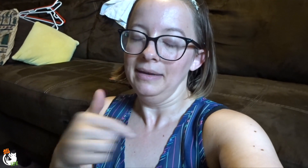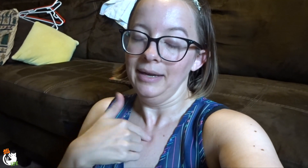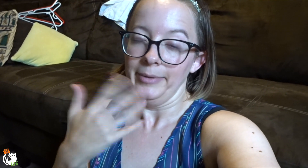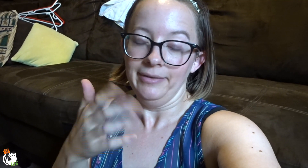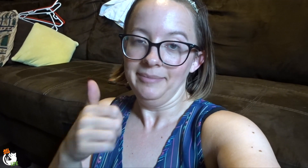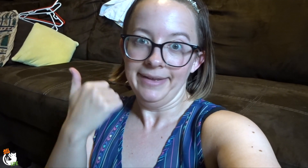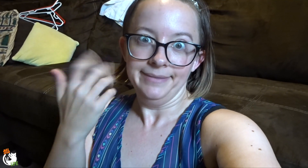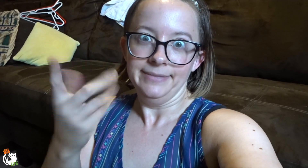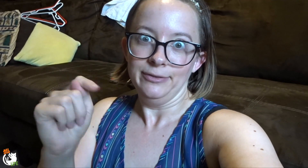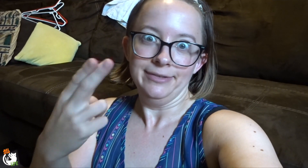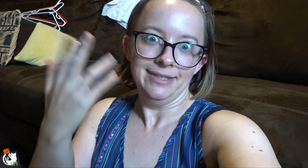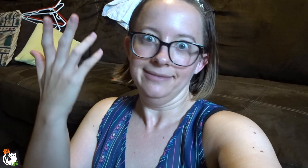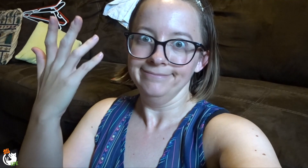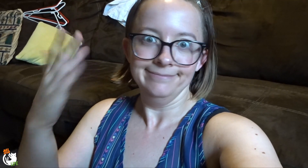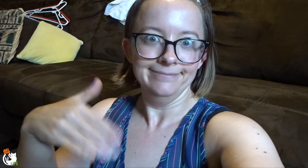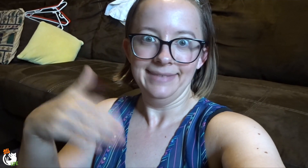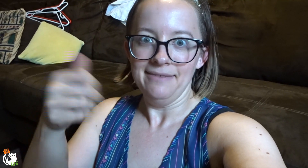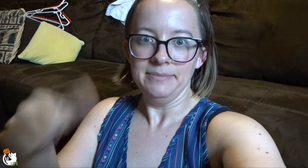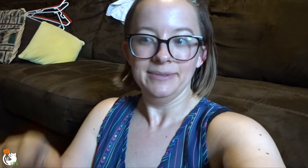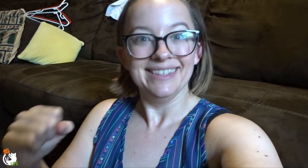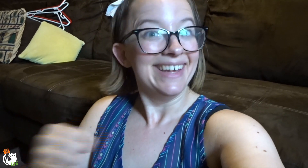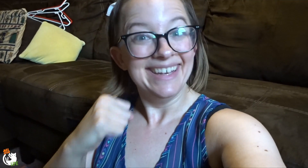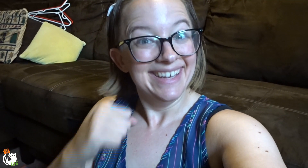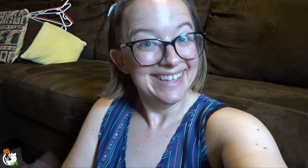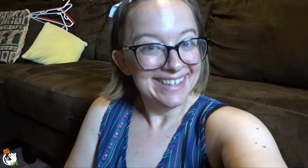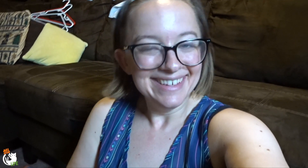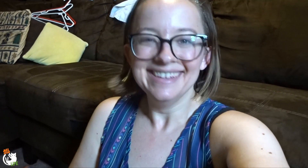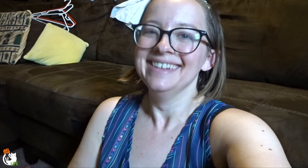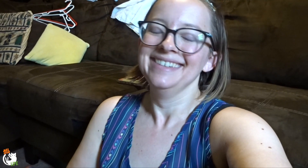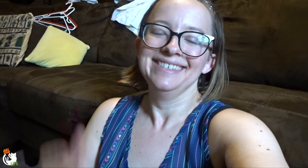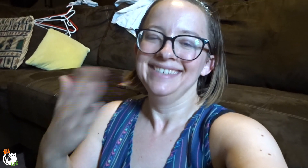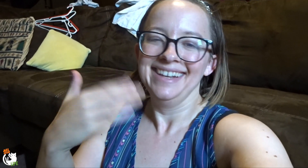But I'm already behind. It's already Thursday and I haven't posted. Alright!